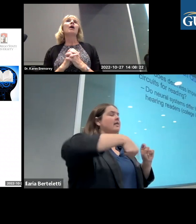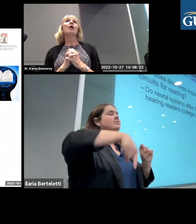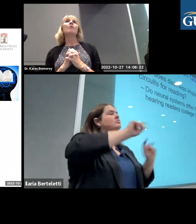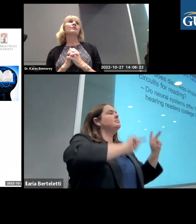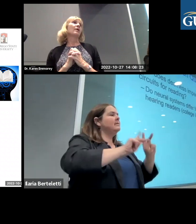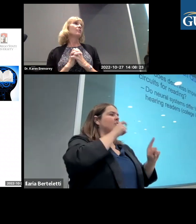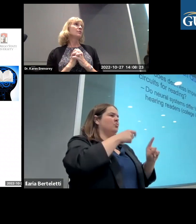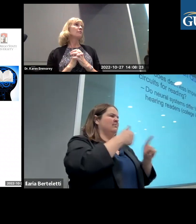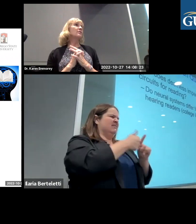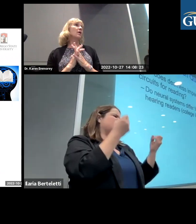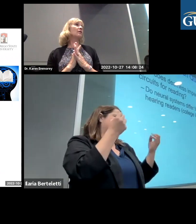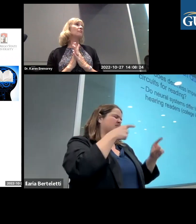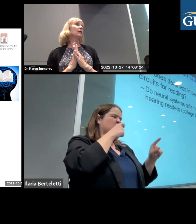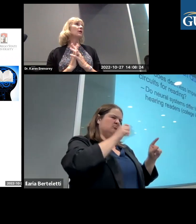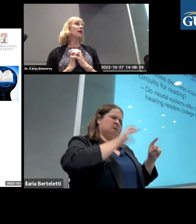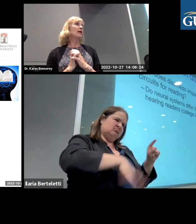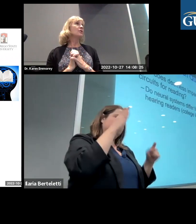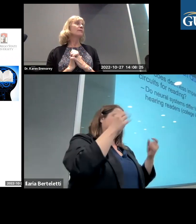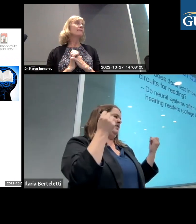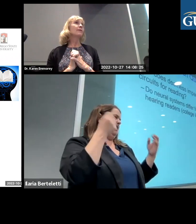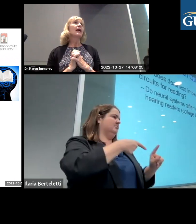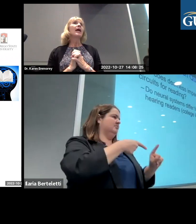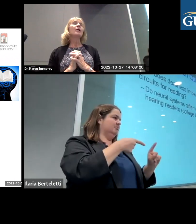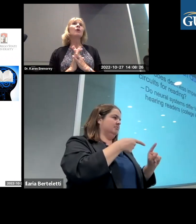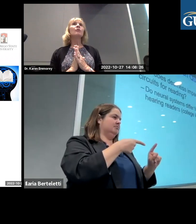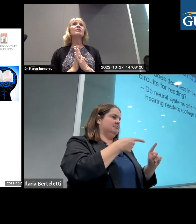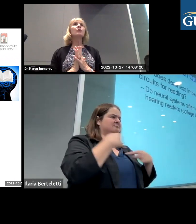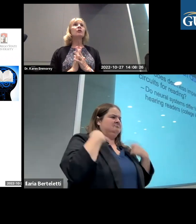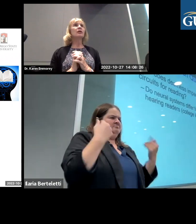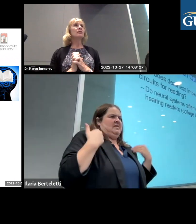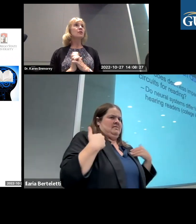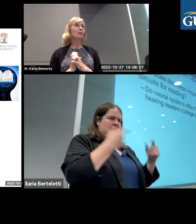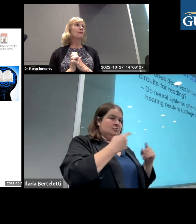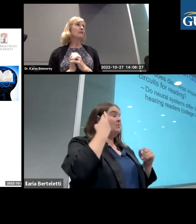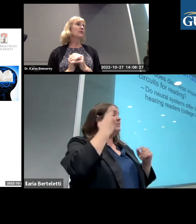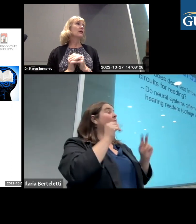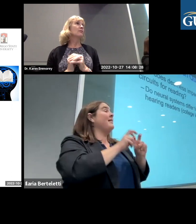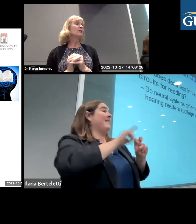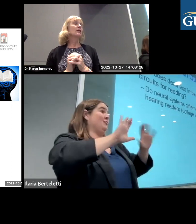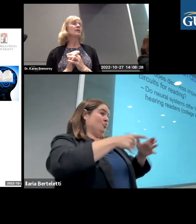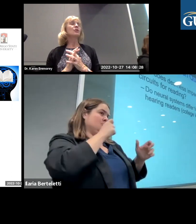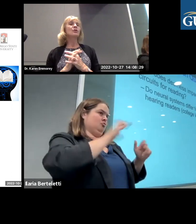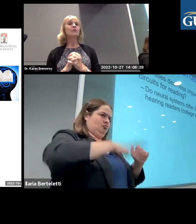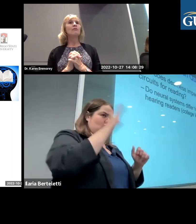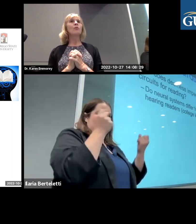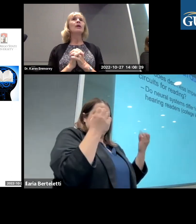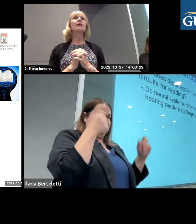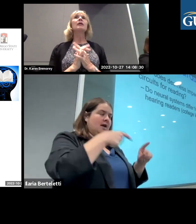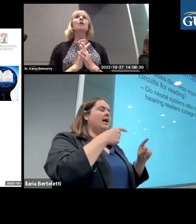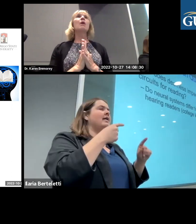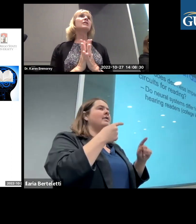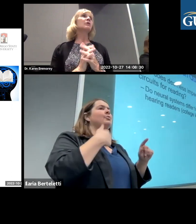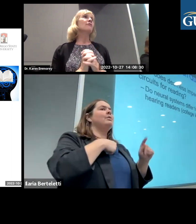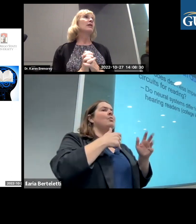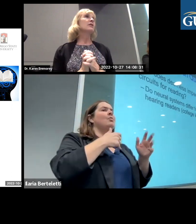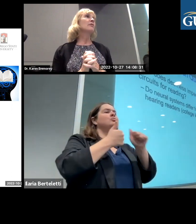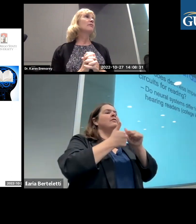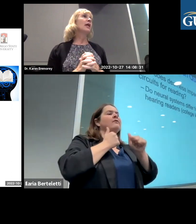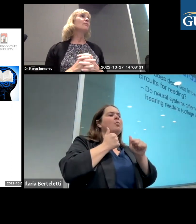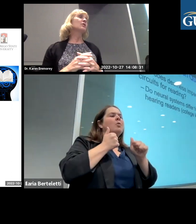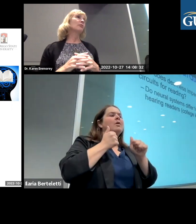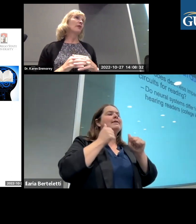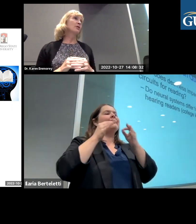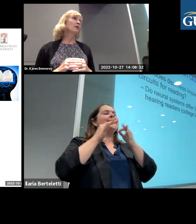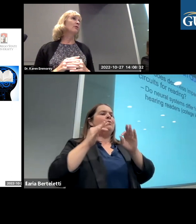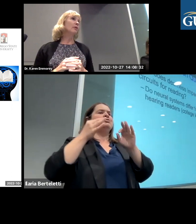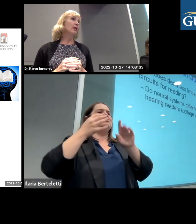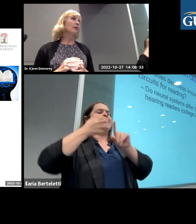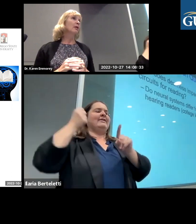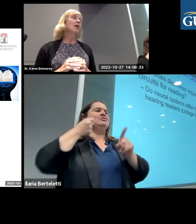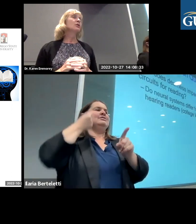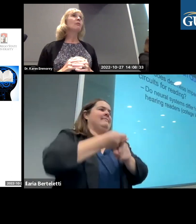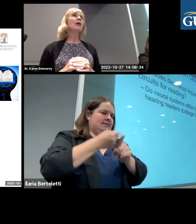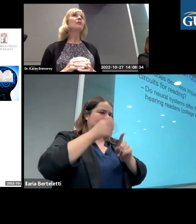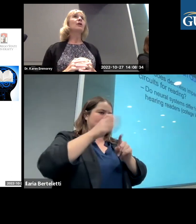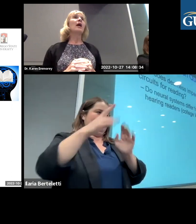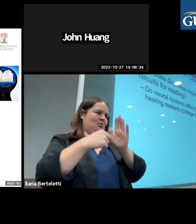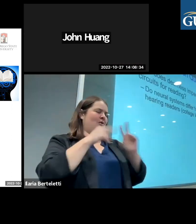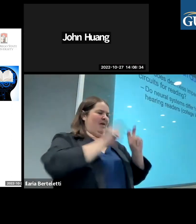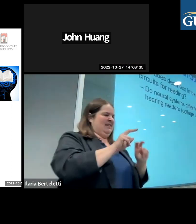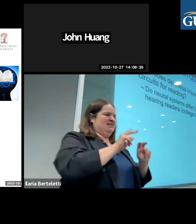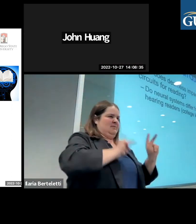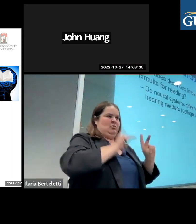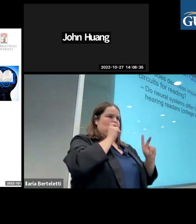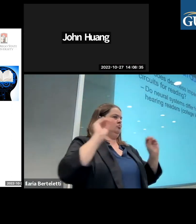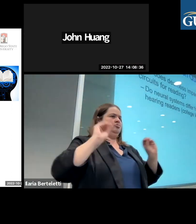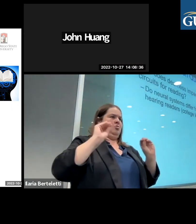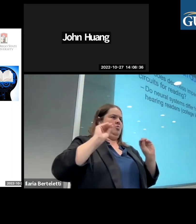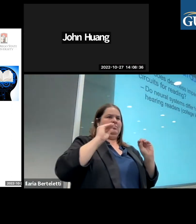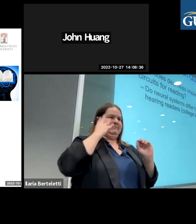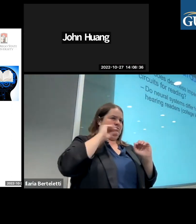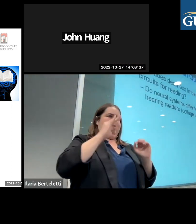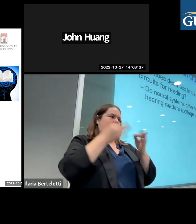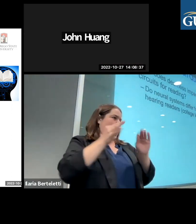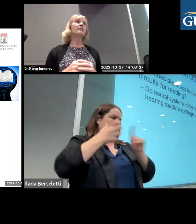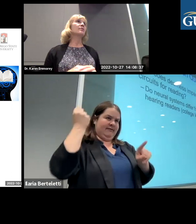And one reason we look at this group of definers is to avoid possible effects of language deprivation on meeting. So we want to um deaf readers who had good access to um a primary language early on.